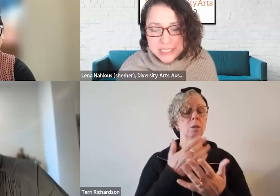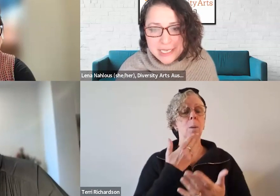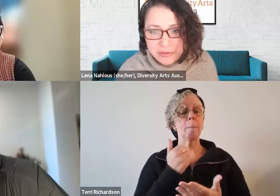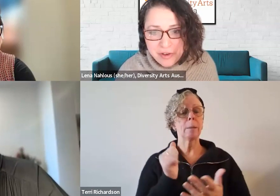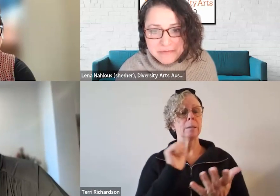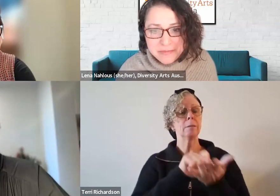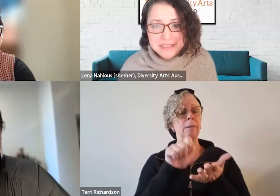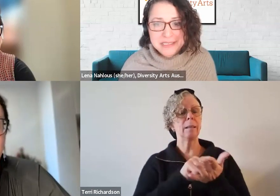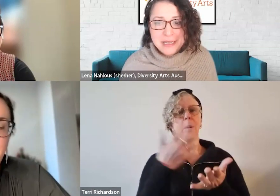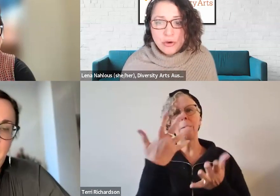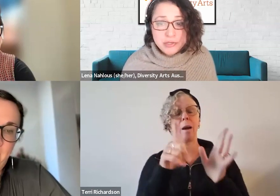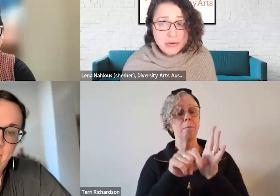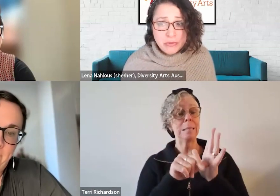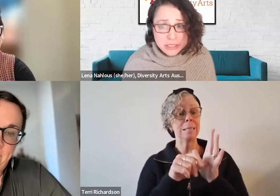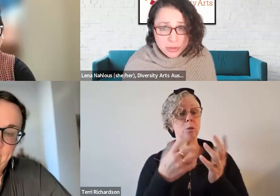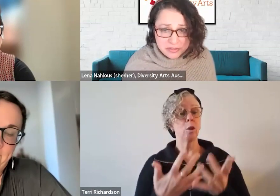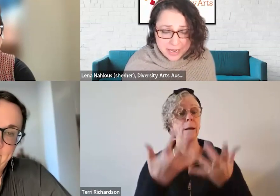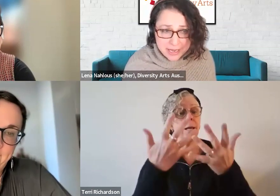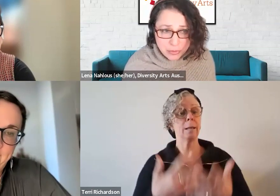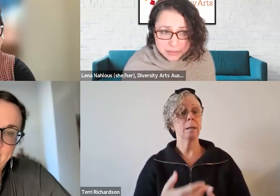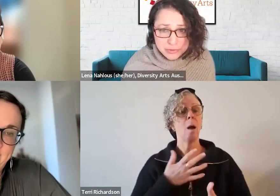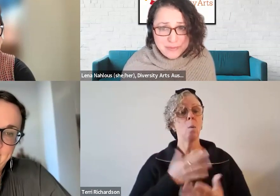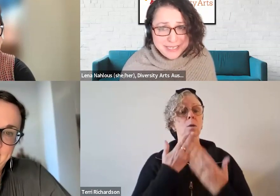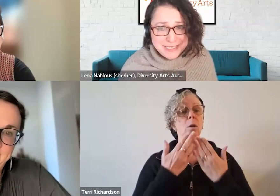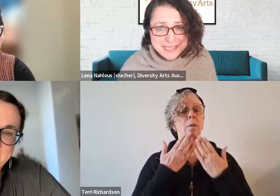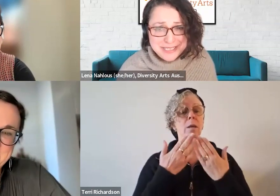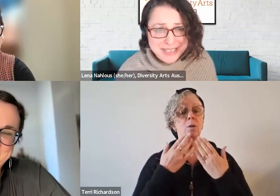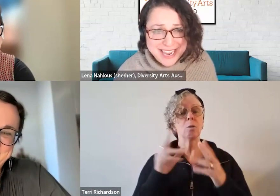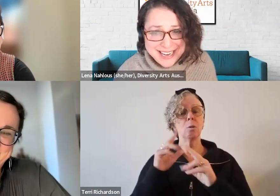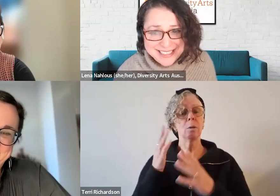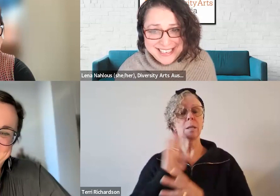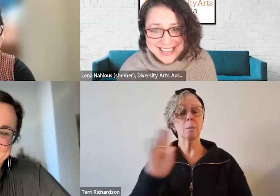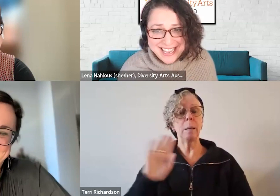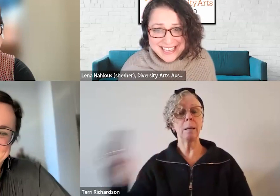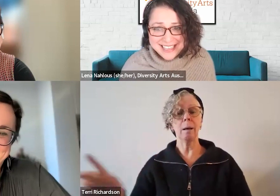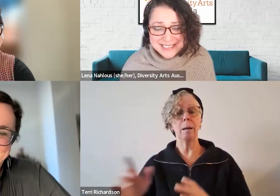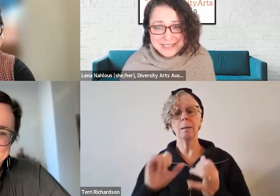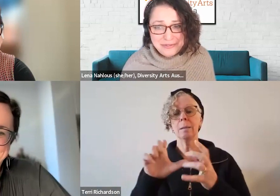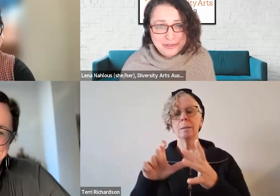It should take you five minutes. Also, I really want to thank our wonderful speakers, Cecilia Anthony and Kate Larsen,